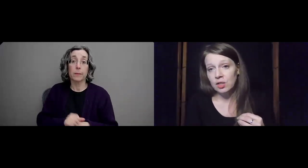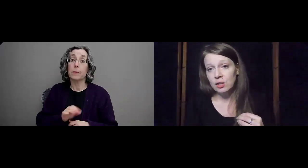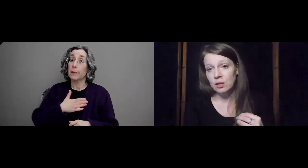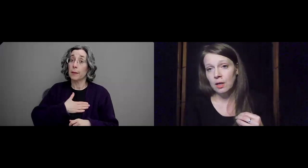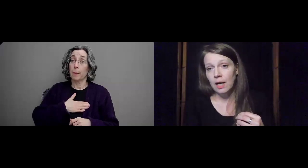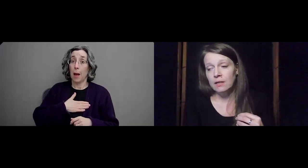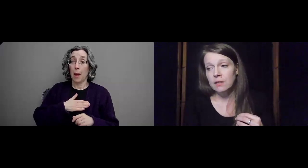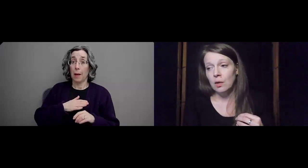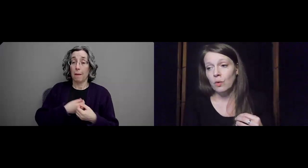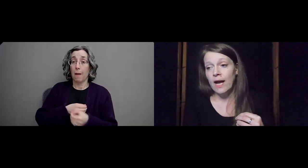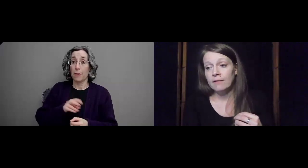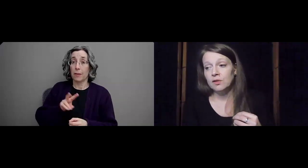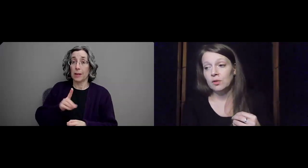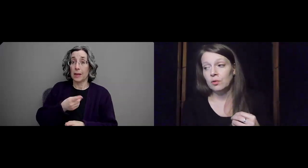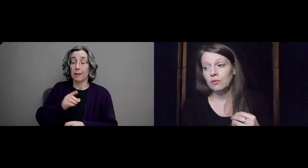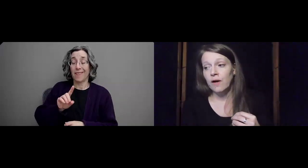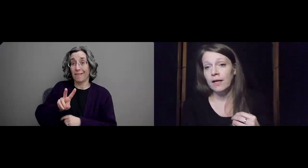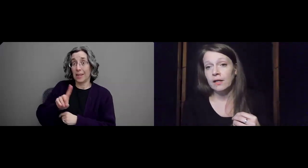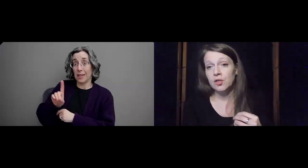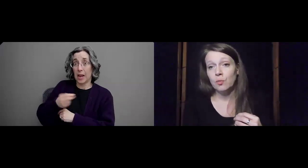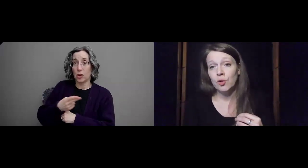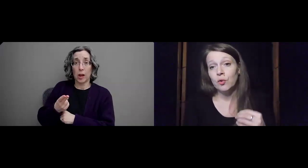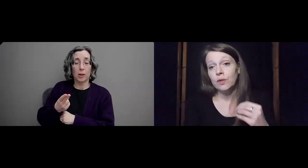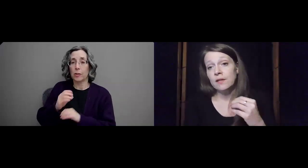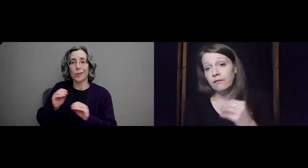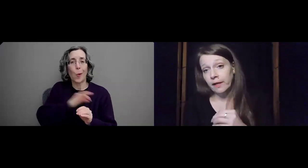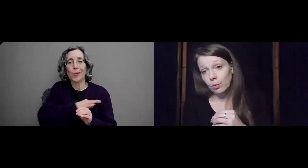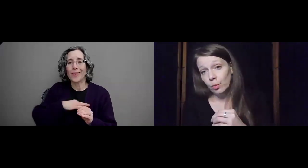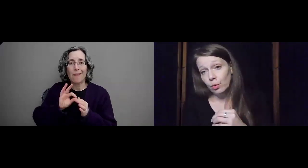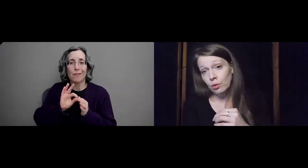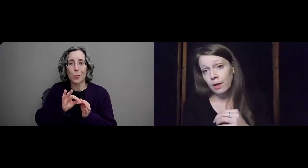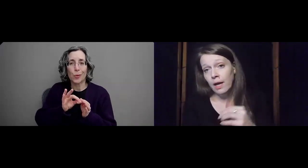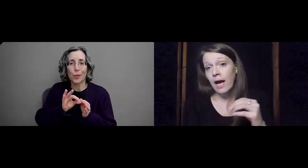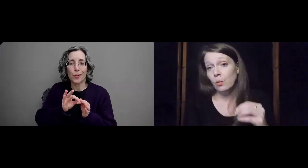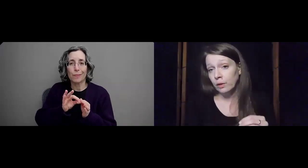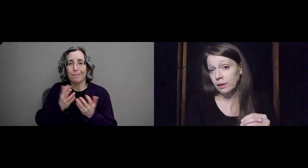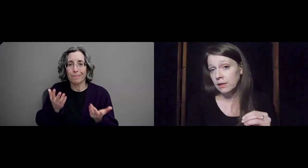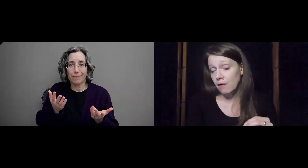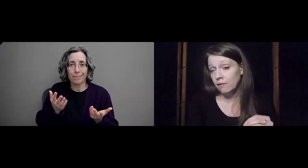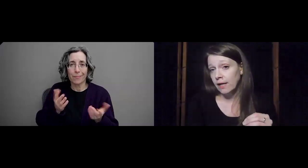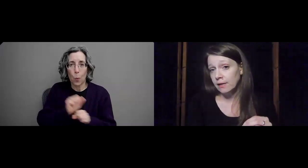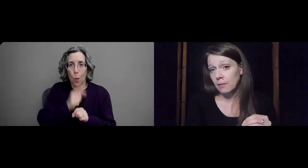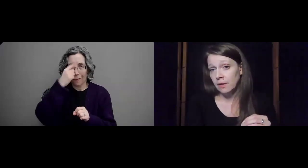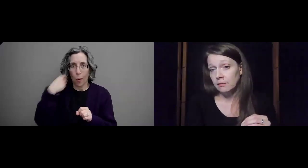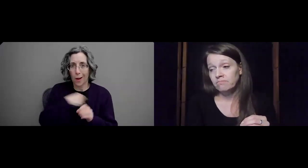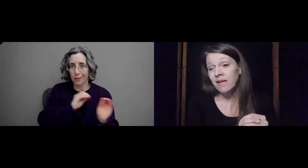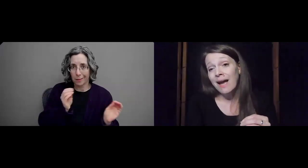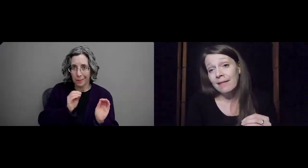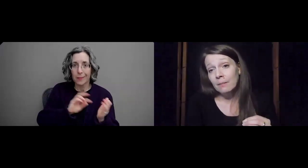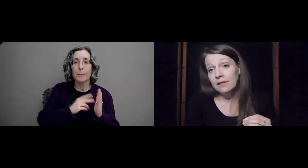We don't have interpreters on staff at VDDHH, and so we have to find an interpreter who